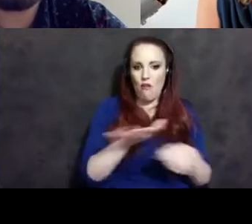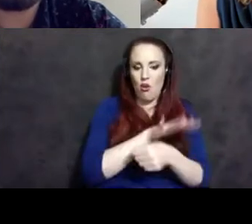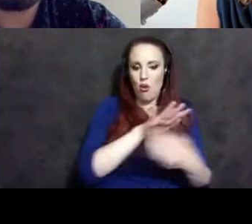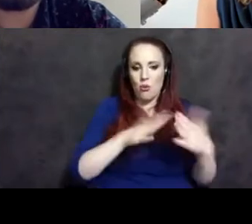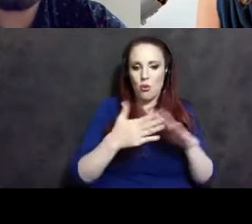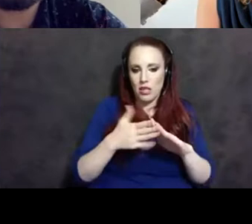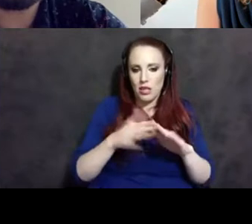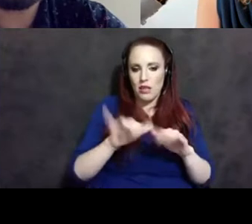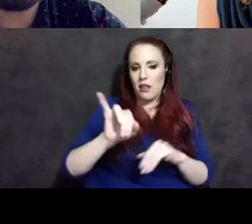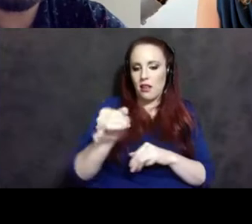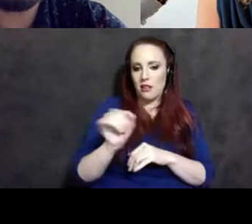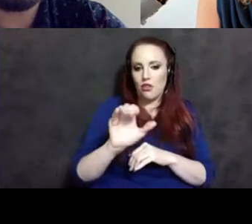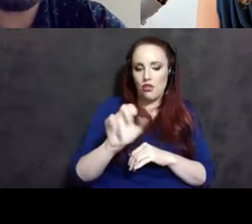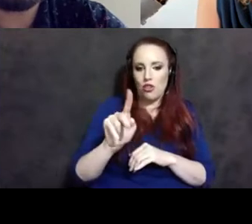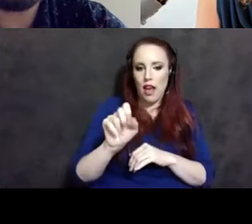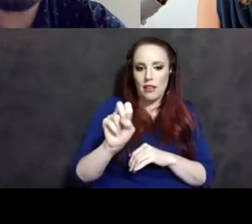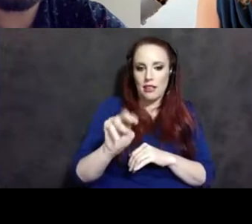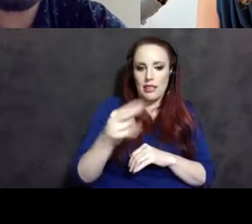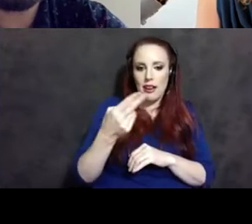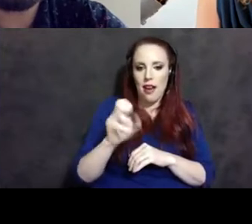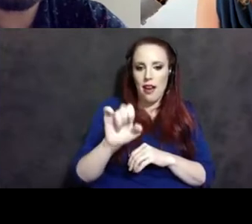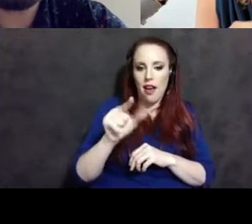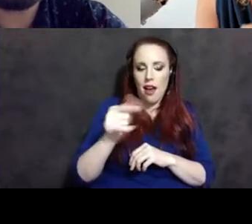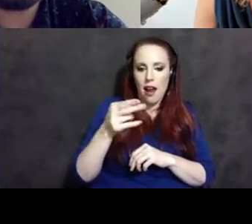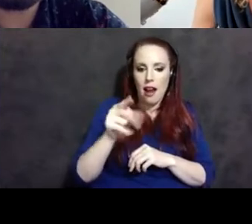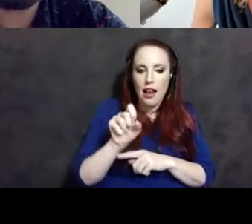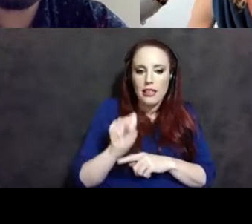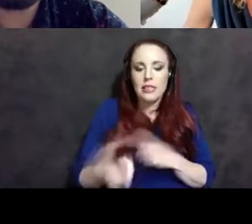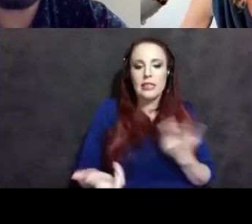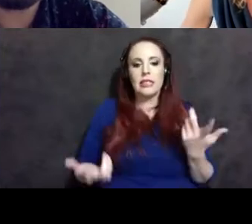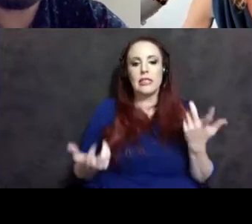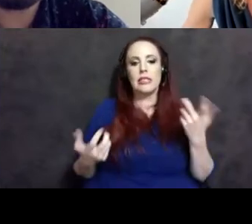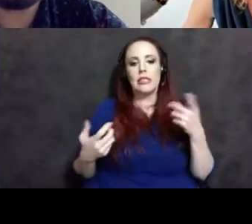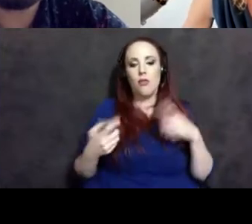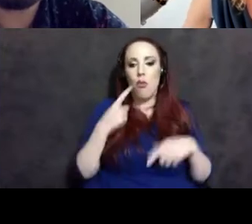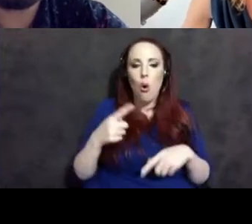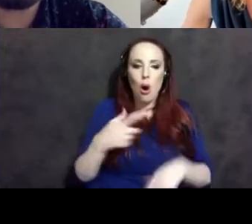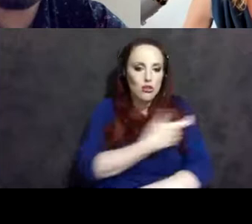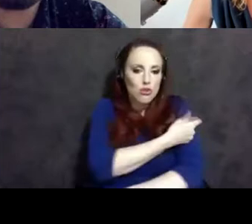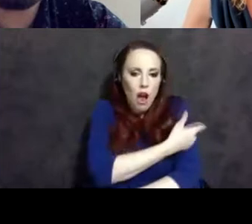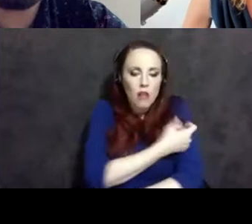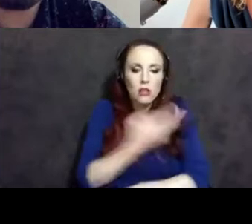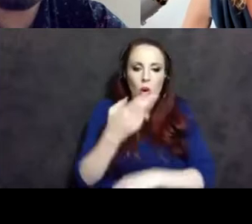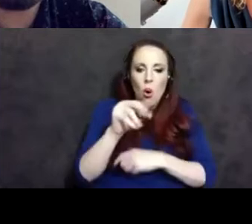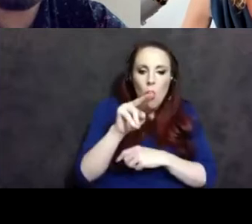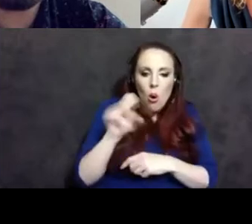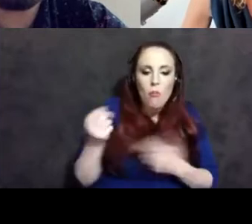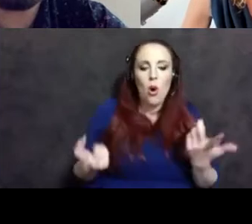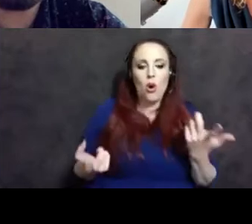Heights. Help them with needles for hormone injection, help them with the bail fund if they get arrested